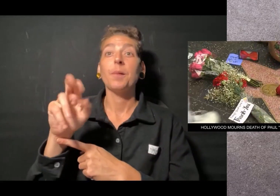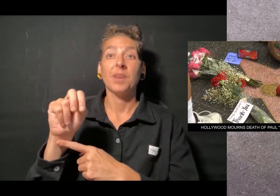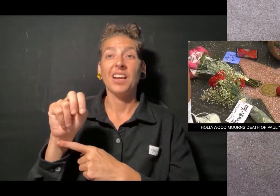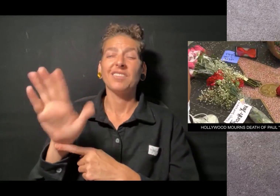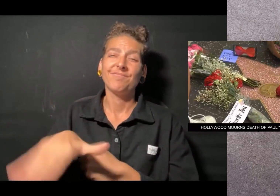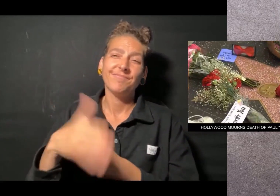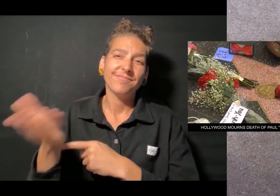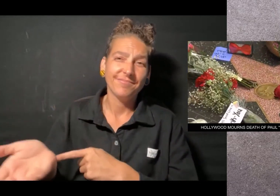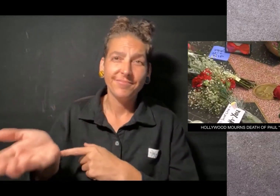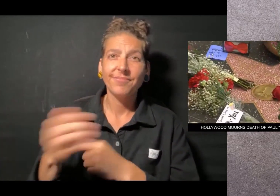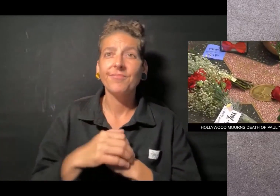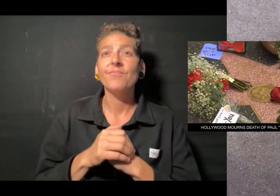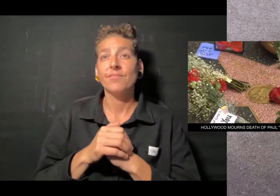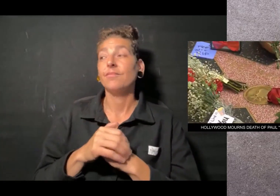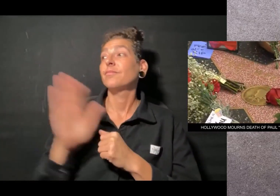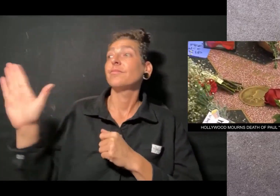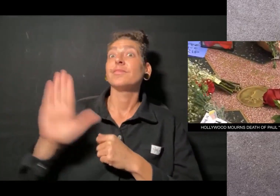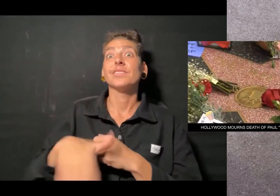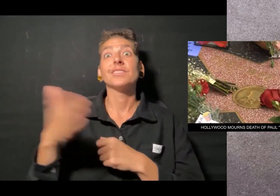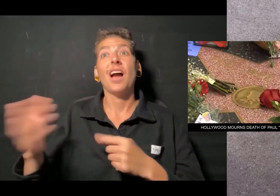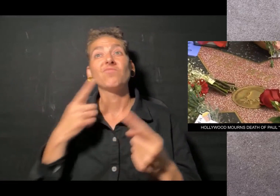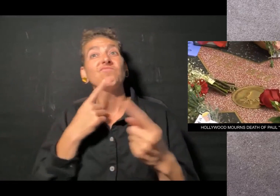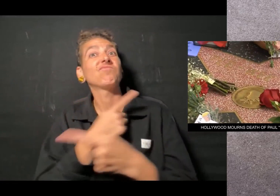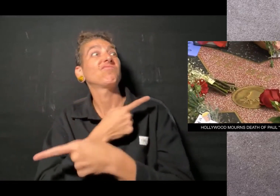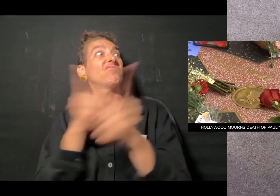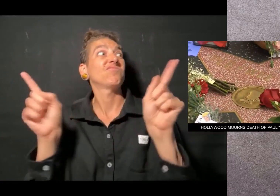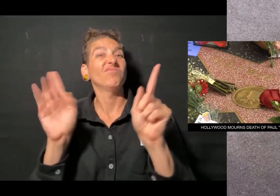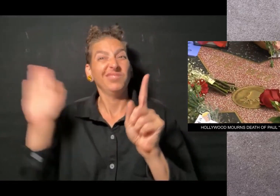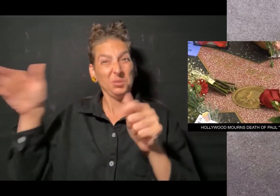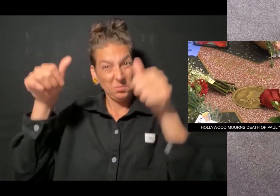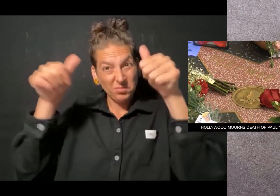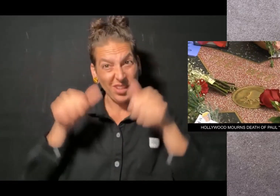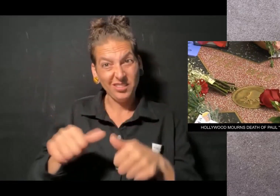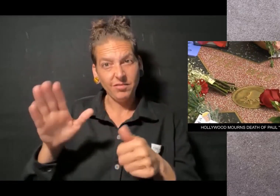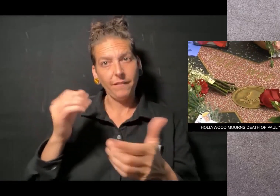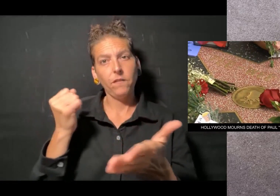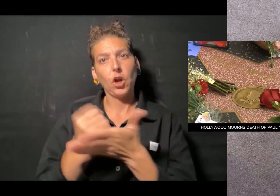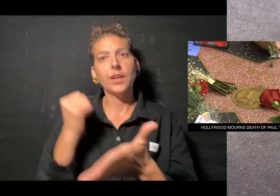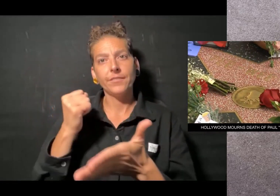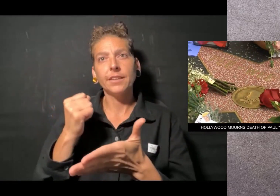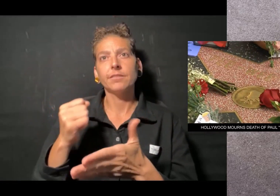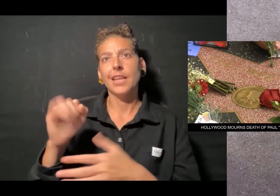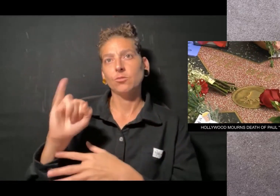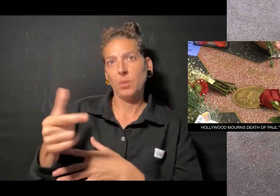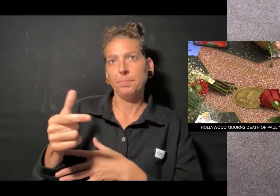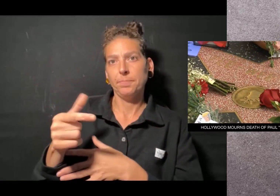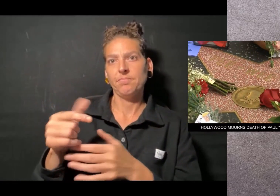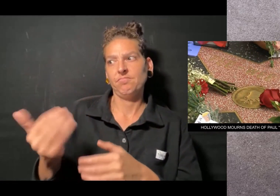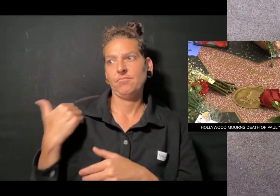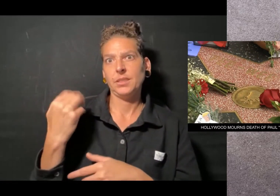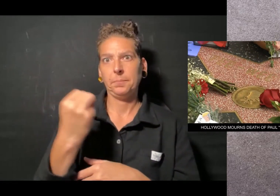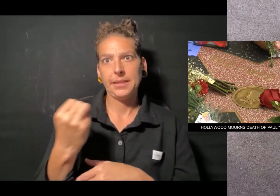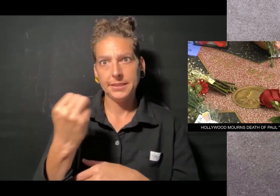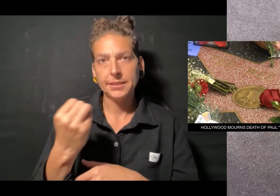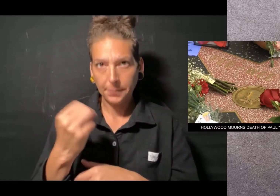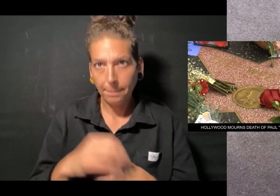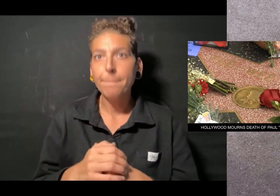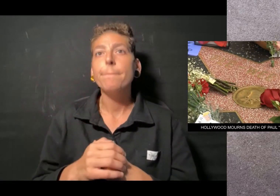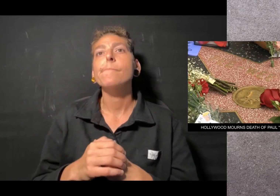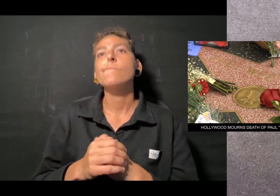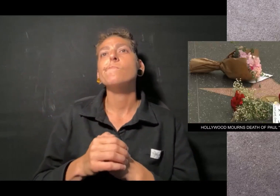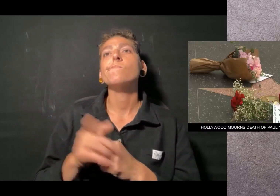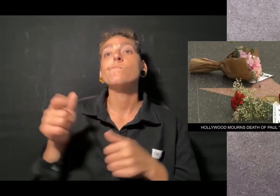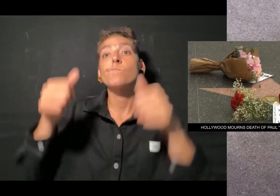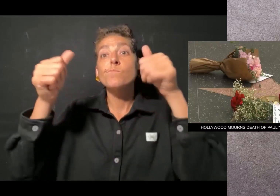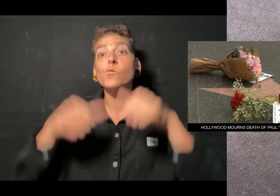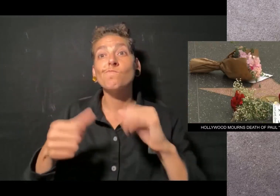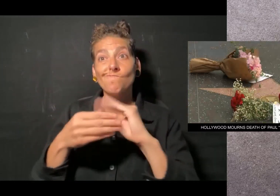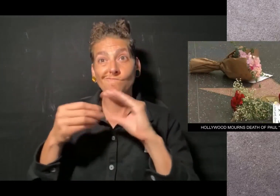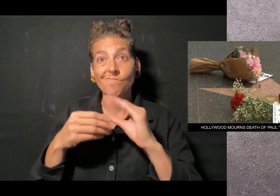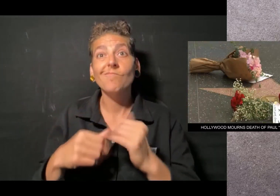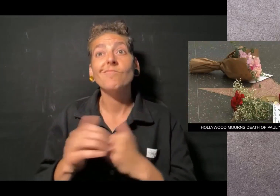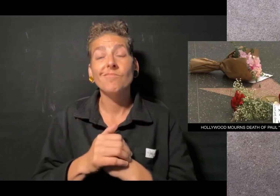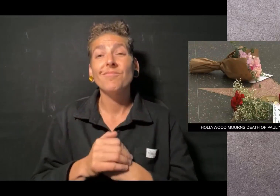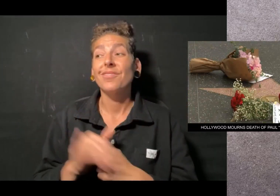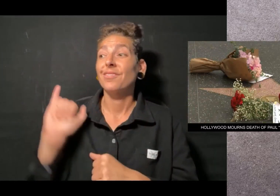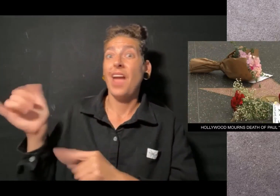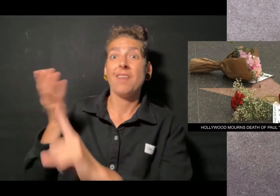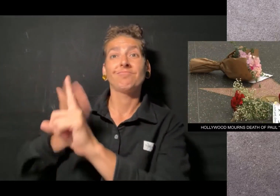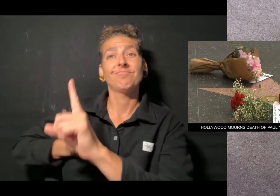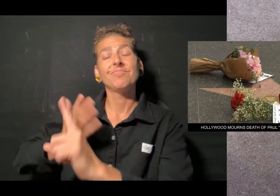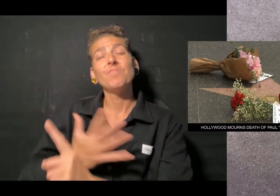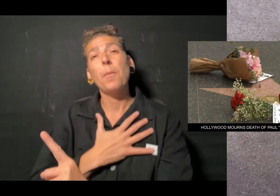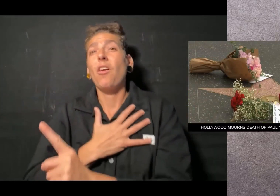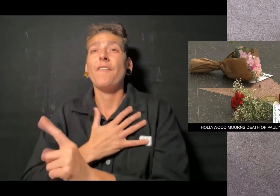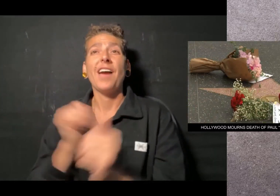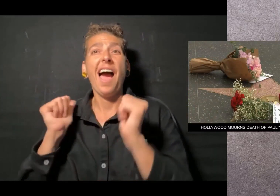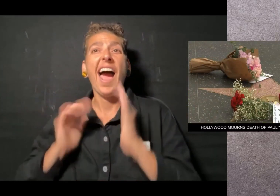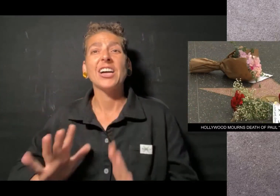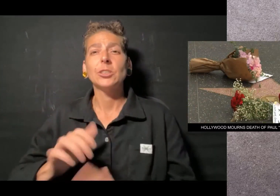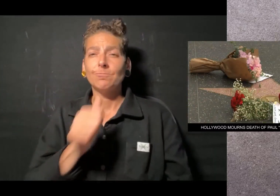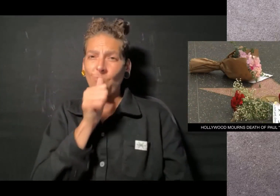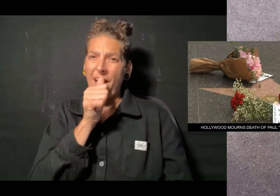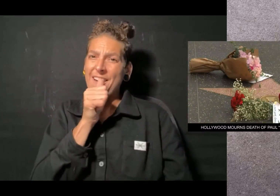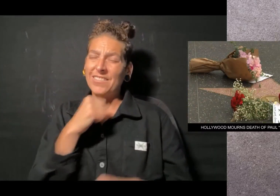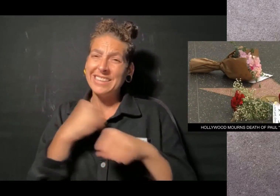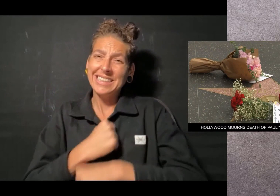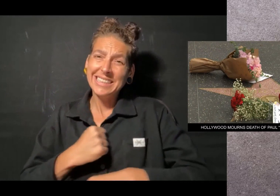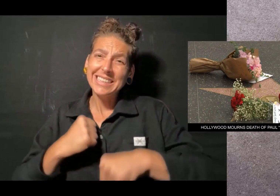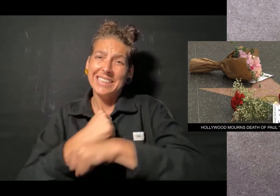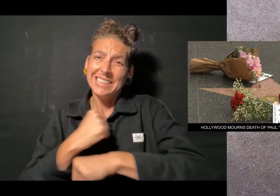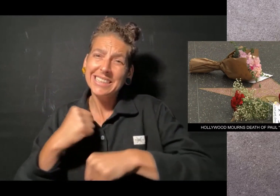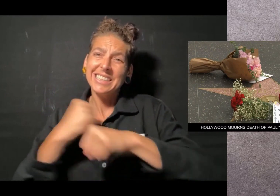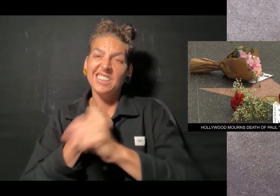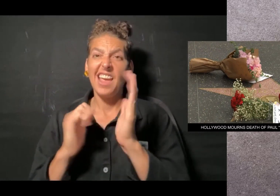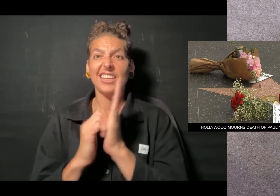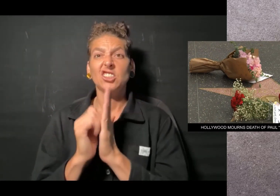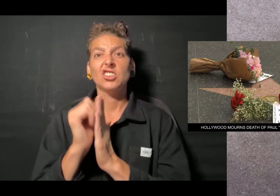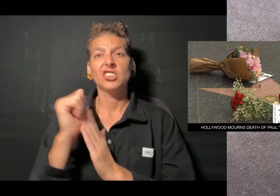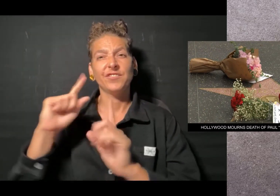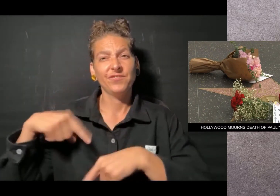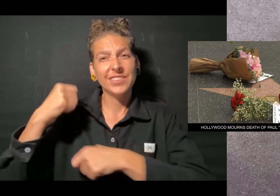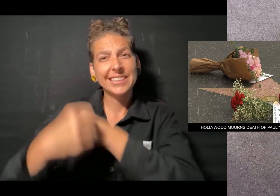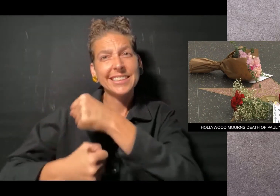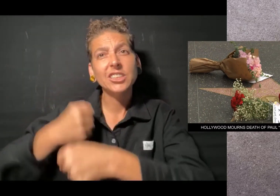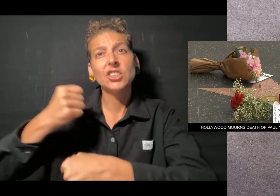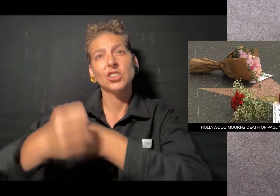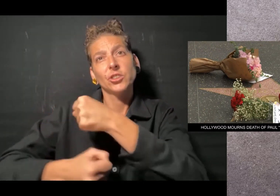Herman has died his death was announced in a post on his verified Instagram page Monday